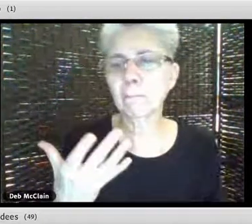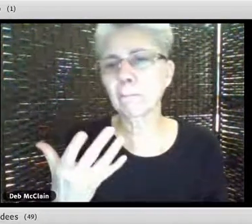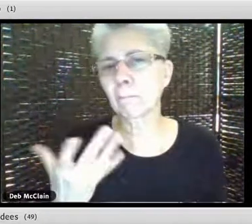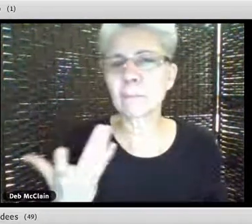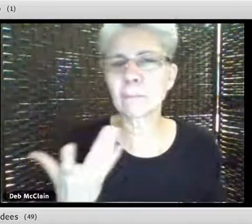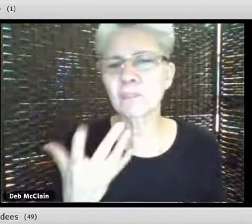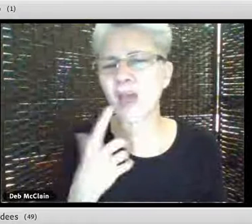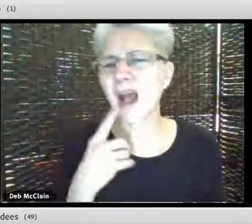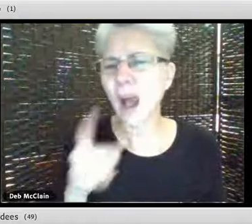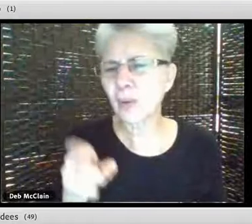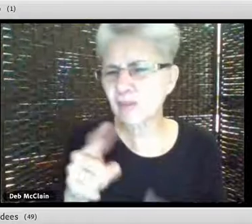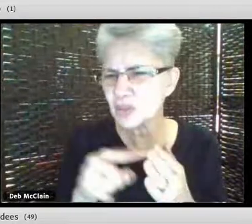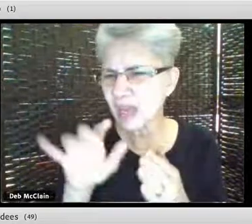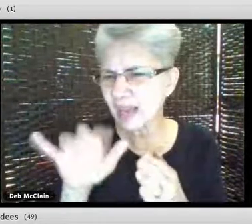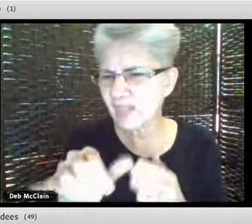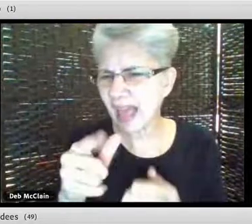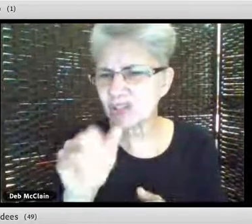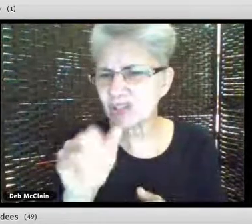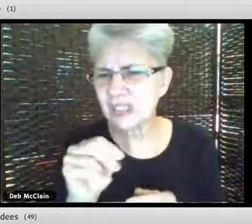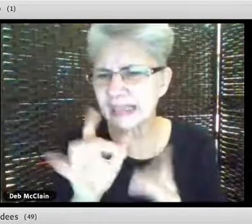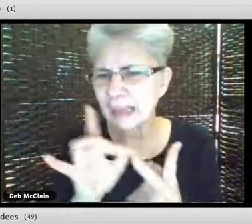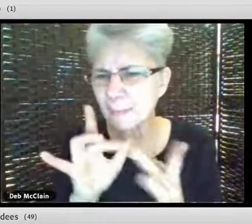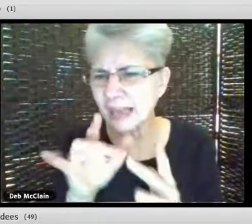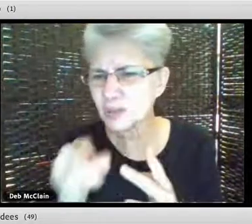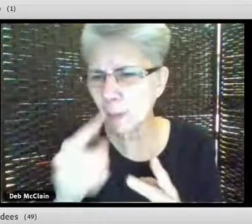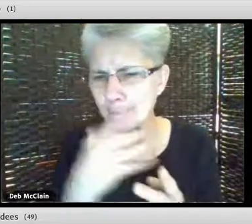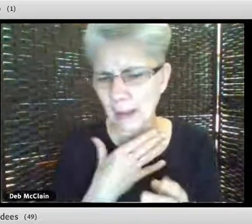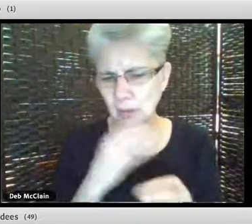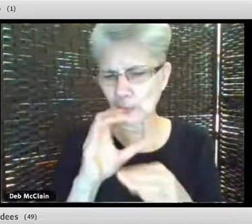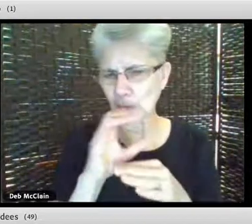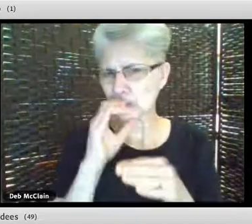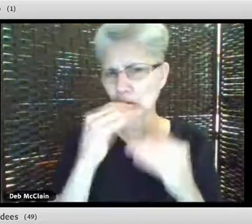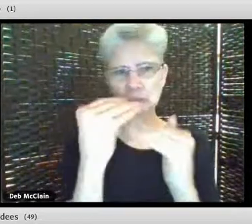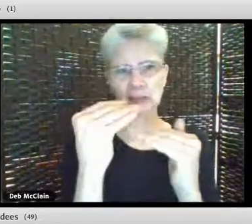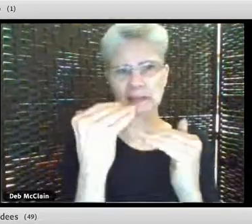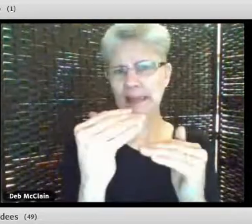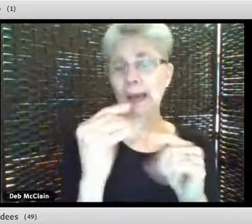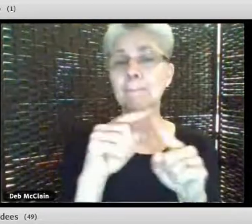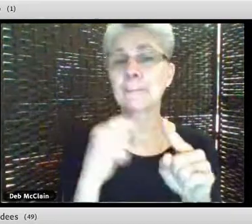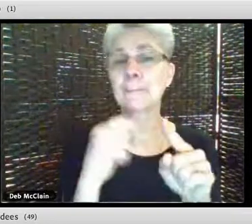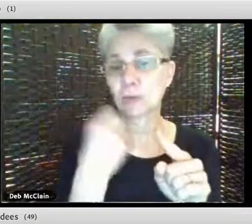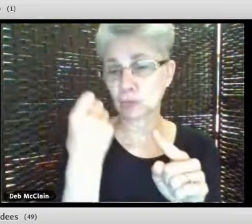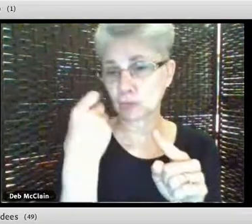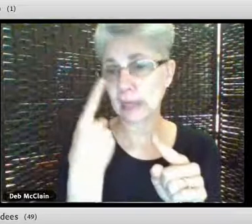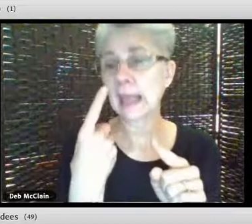That I would have to check on, Jean, and get back to you because my computer is not restricted, but I do understand.